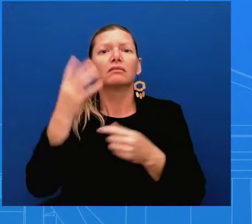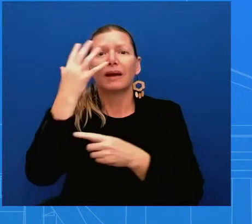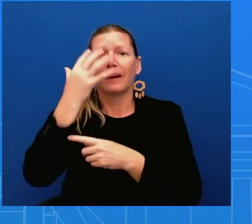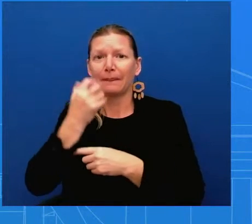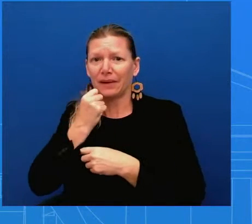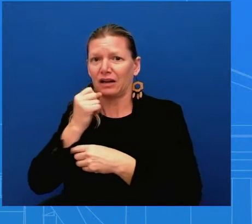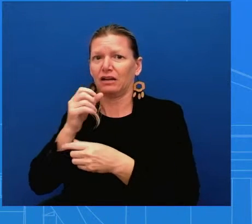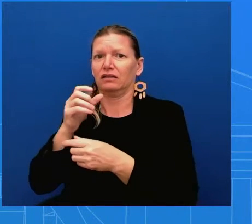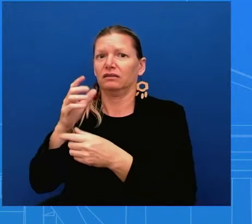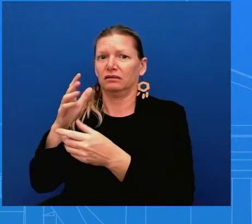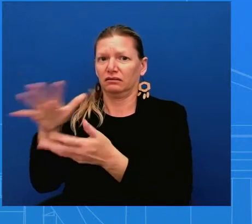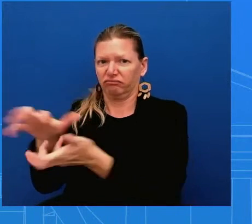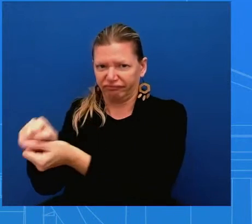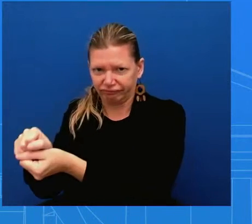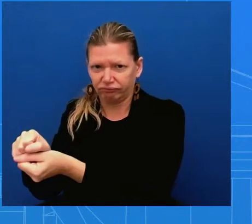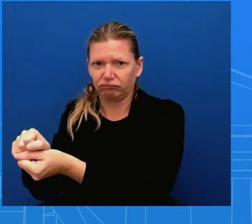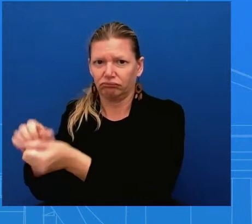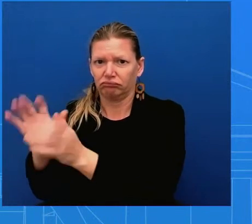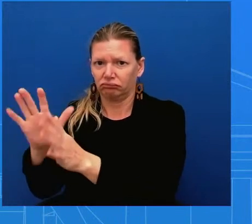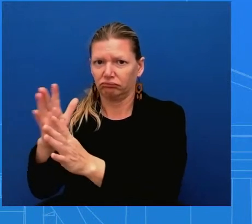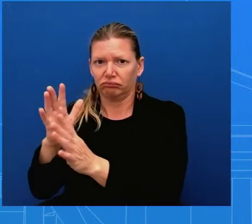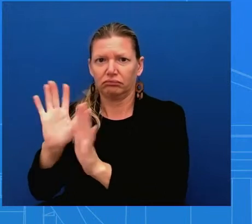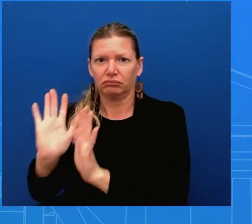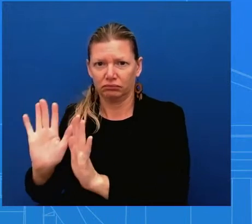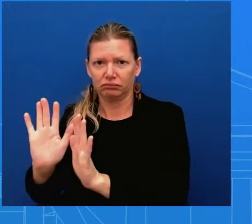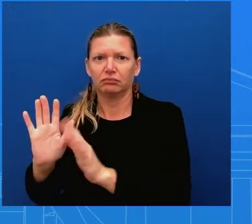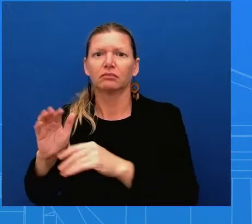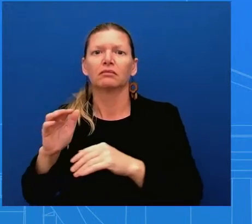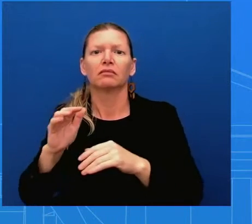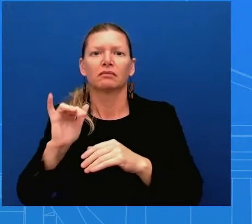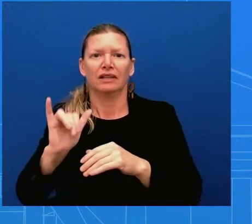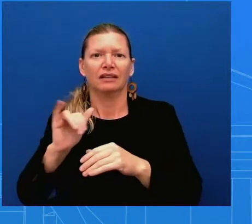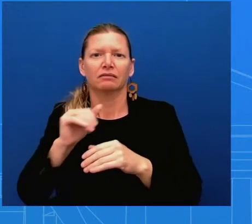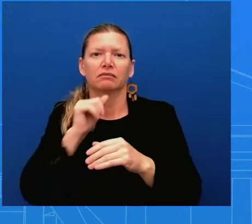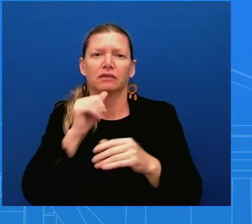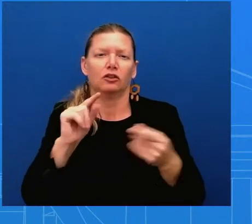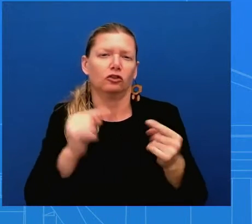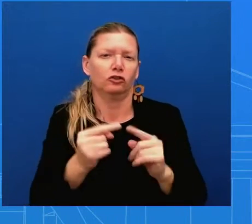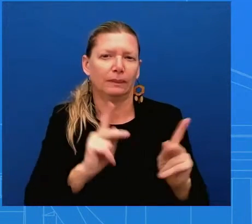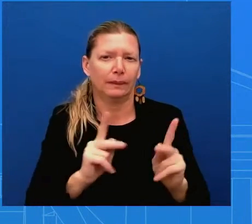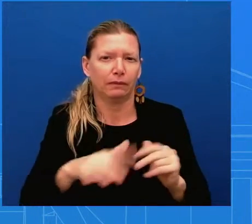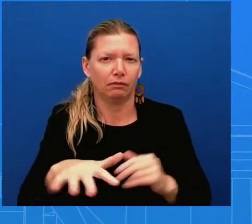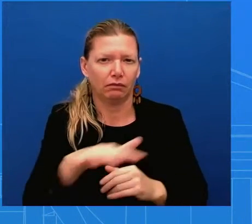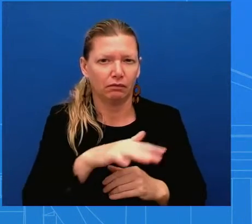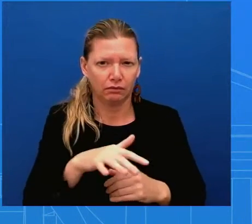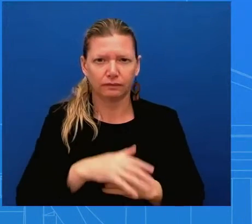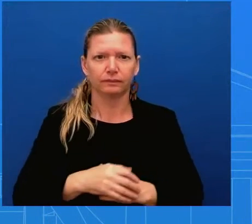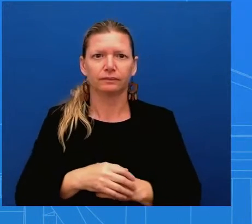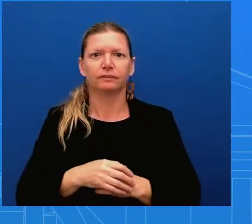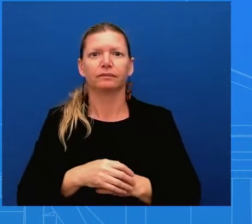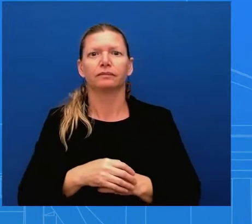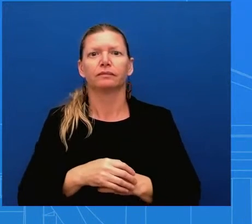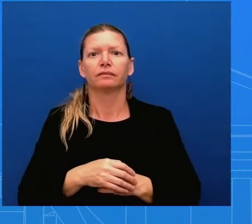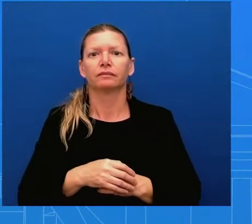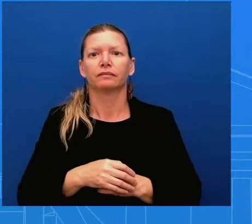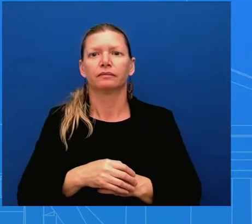That's what we're going to keep working through. Yeah. The Press: Thanks, Jake. I know you don't -- previously haven't wanted to talk about drawing red lines,